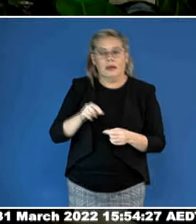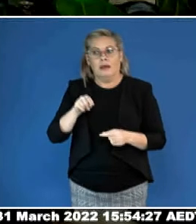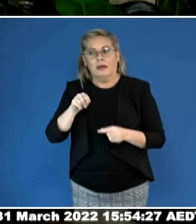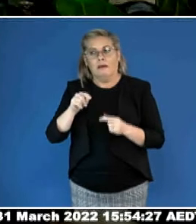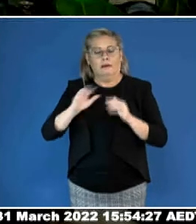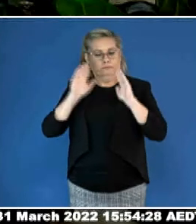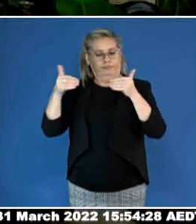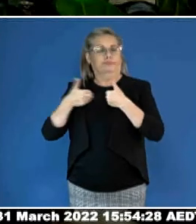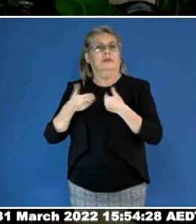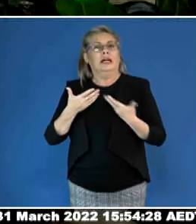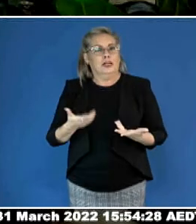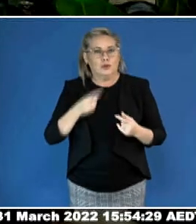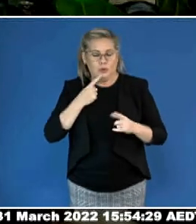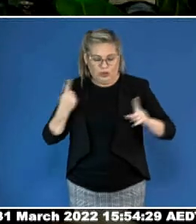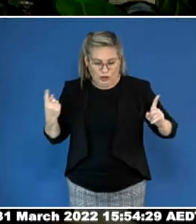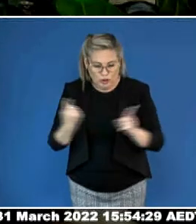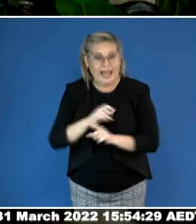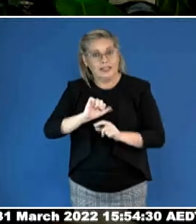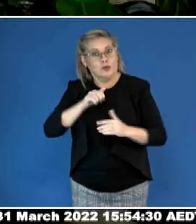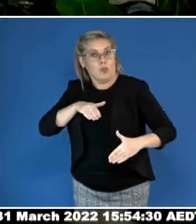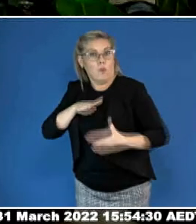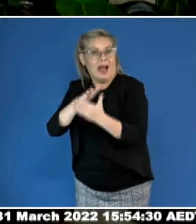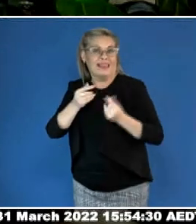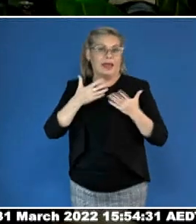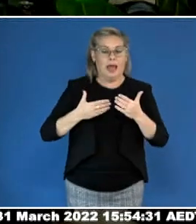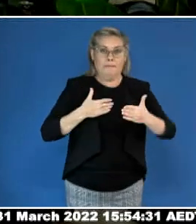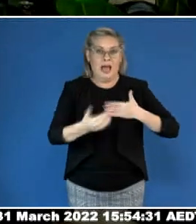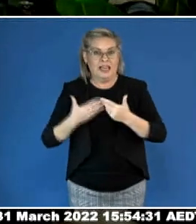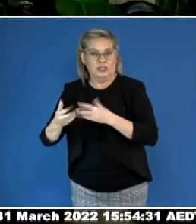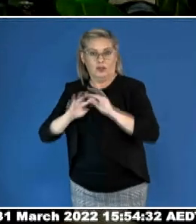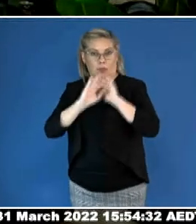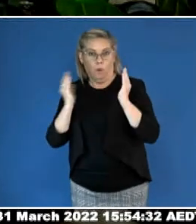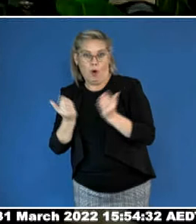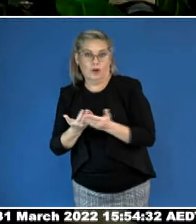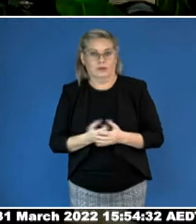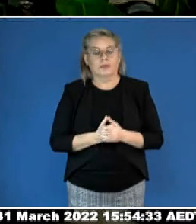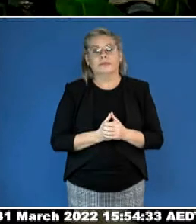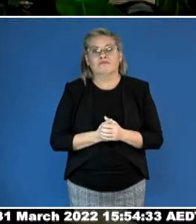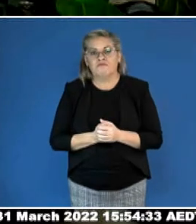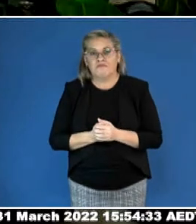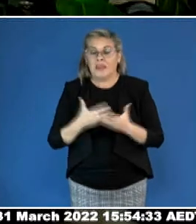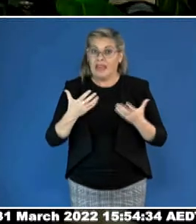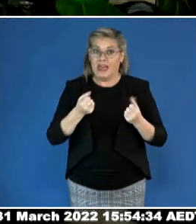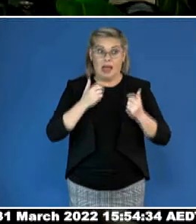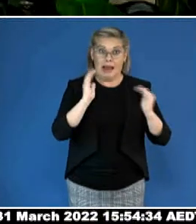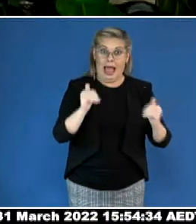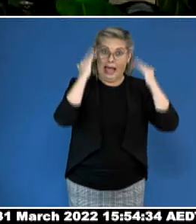Compliance training, akin to grooming, is a gateway to being manipulated by adults to do as they tell you without question.